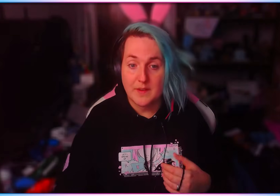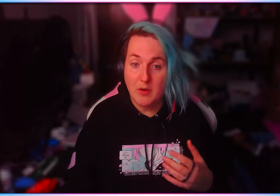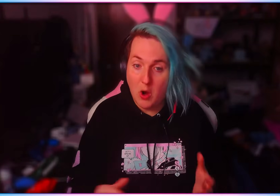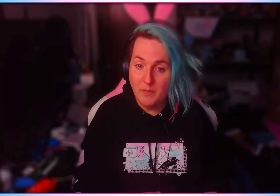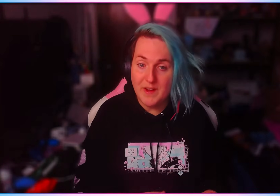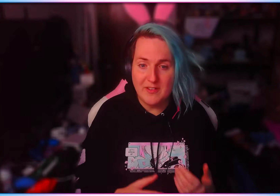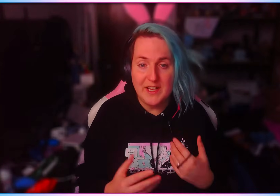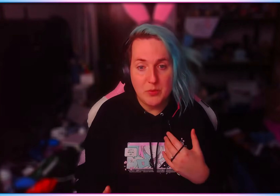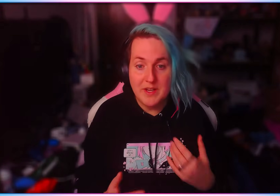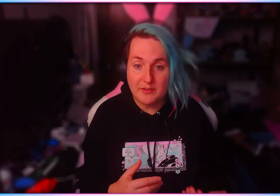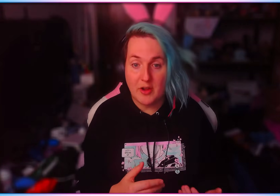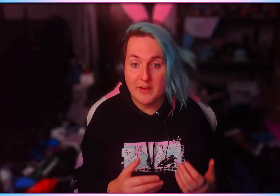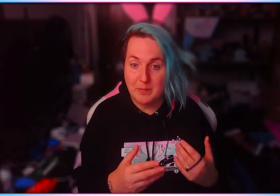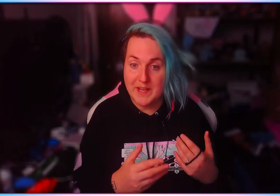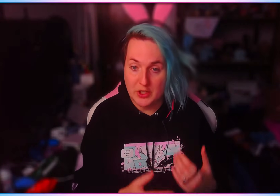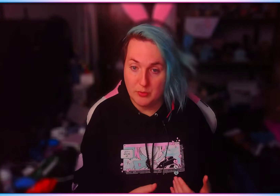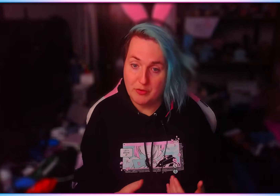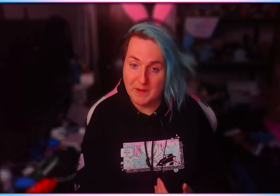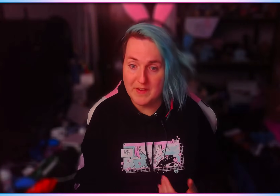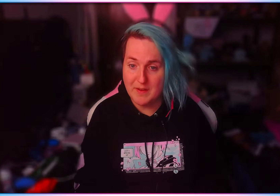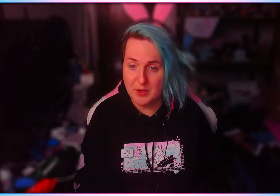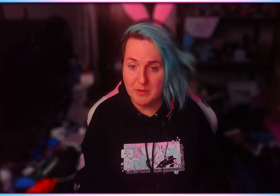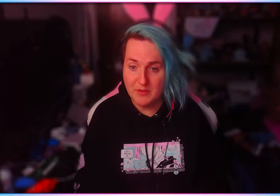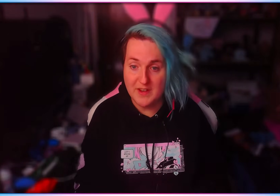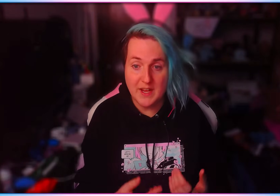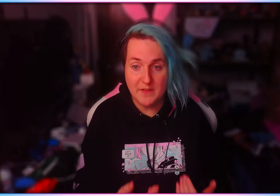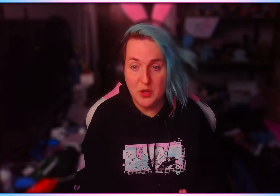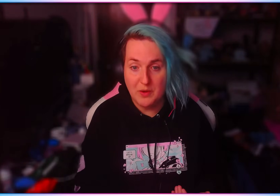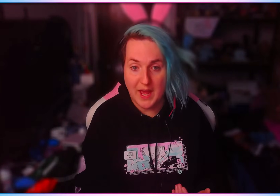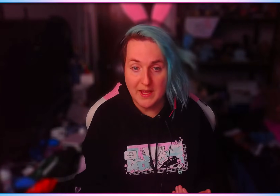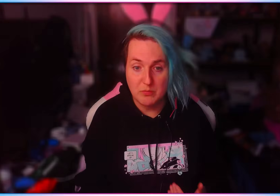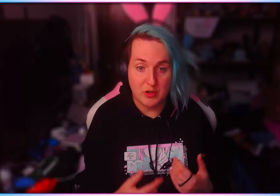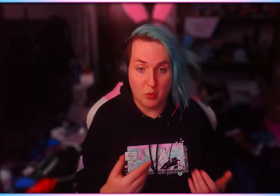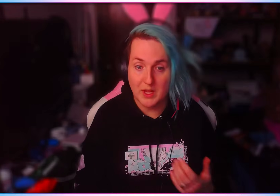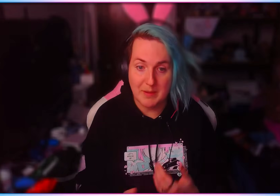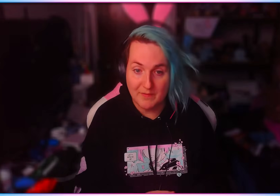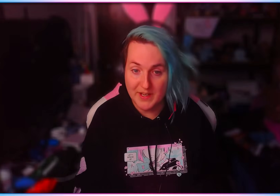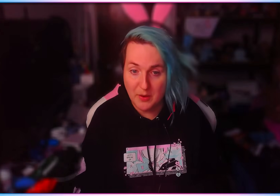There are obviously unique signs being used by the Deaf community in the UK when talking about video